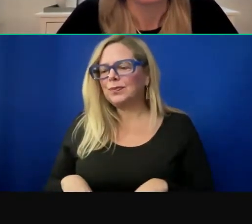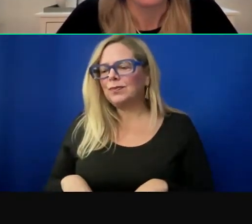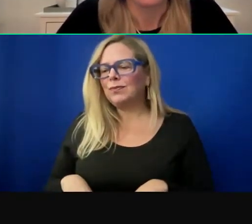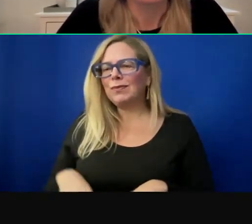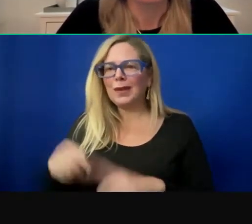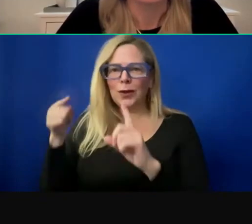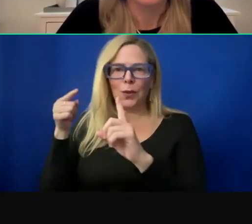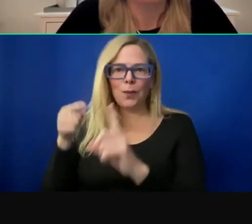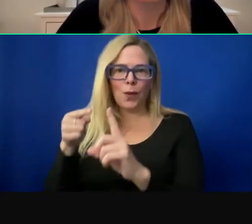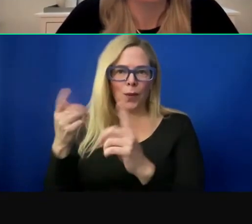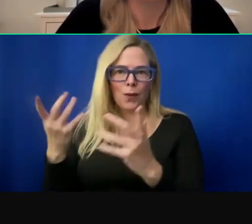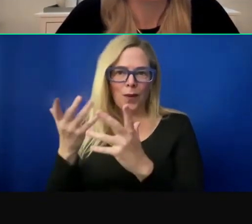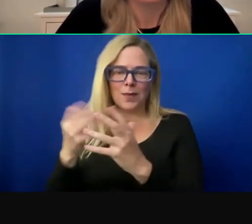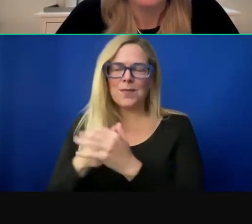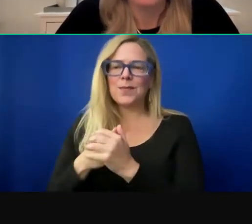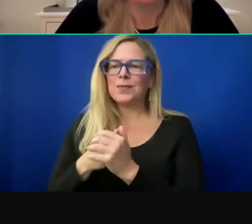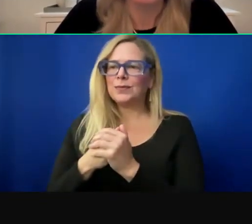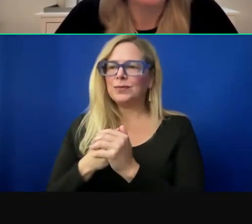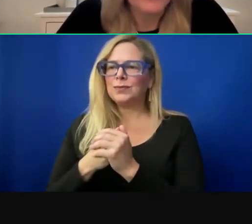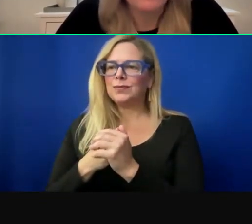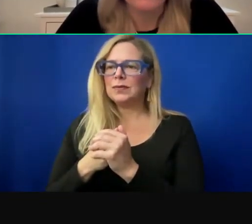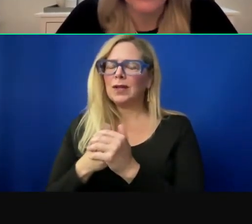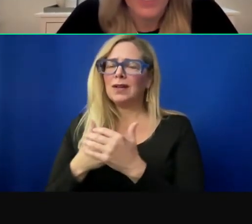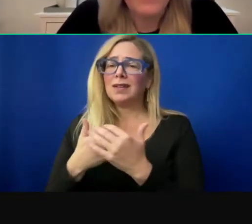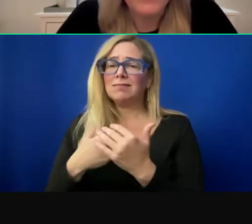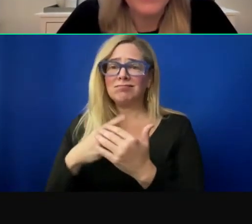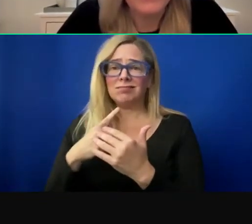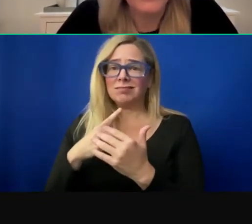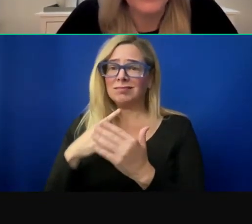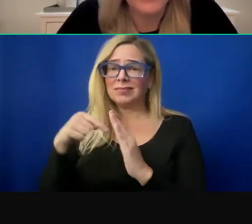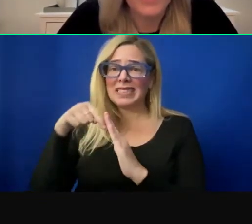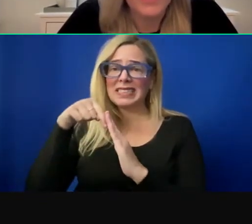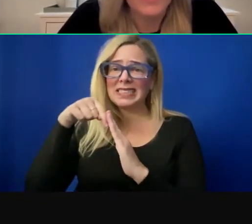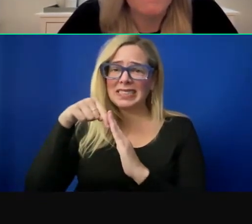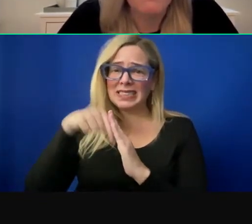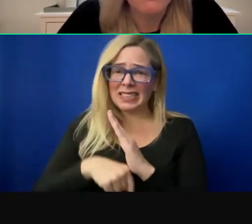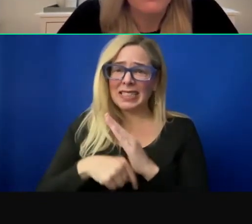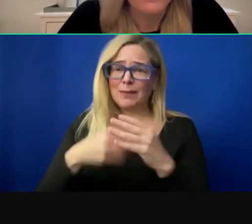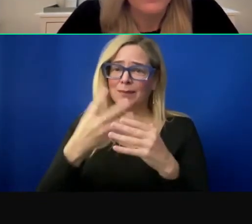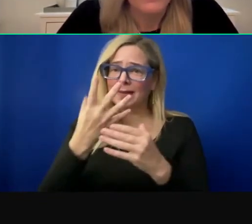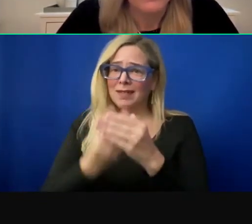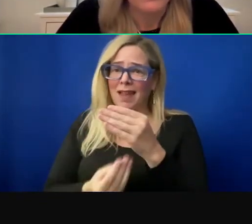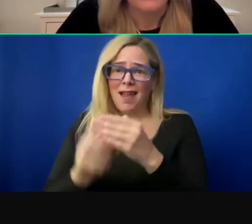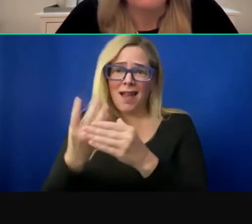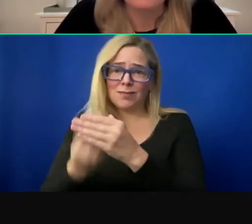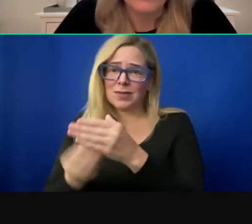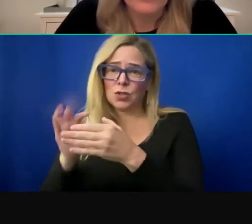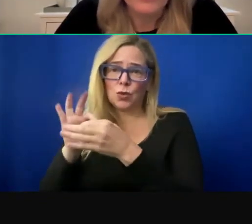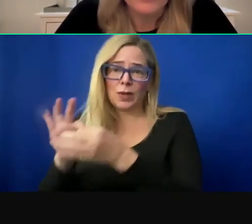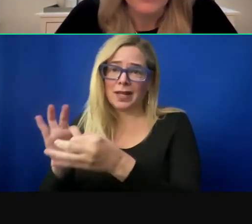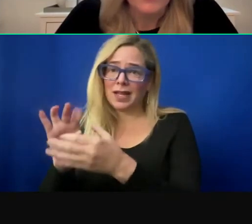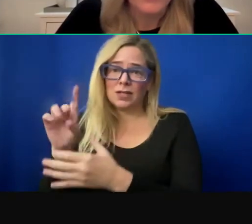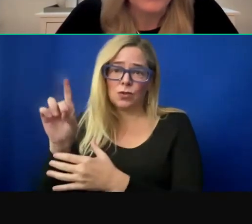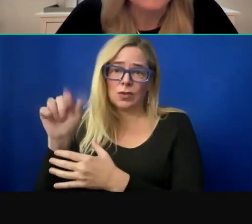is that we have deep and pervasive gaps in disability data that have resulted in